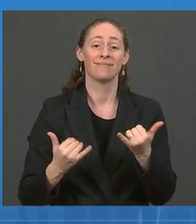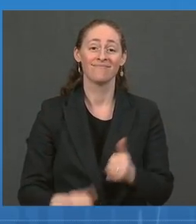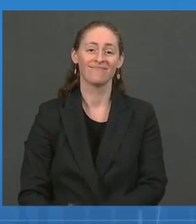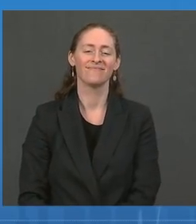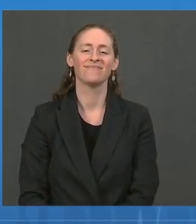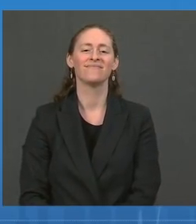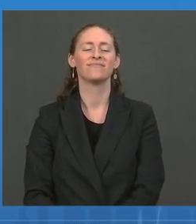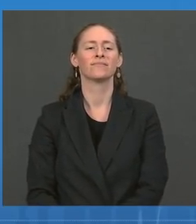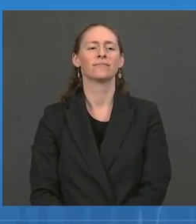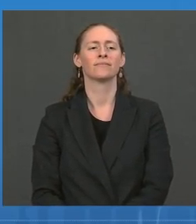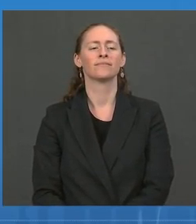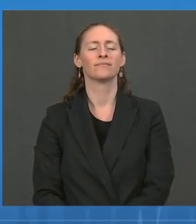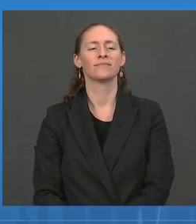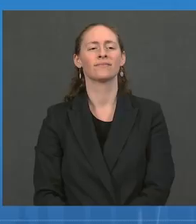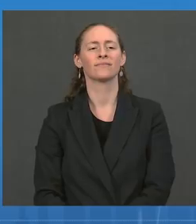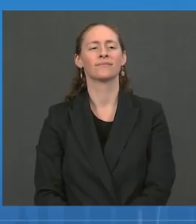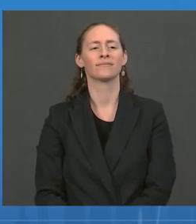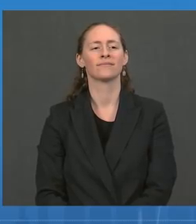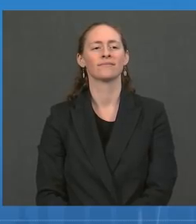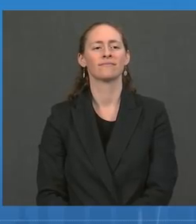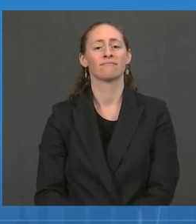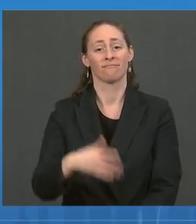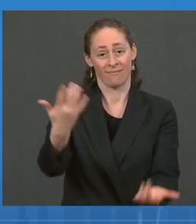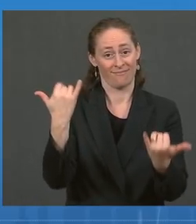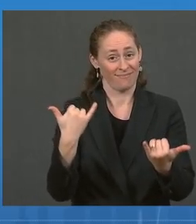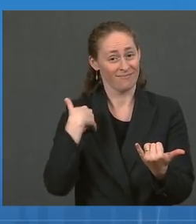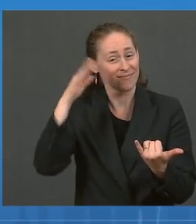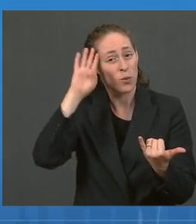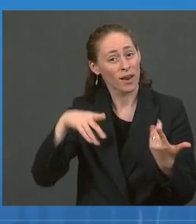We know our work isn't done, but this is important progress.